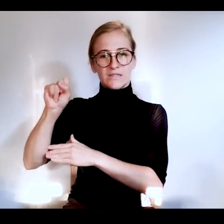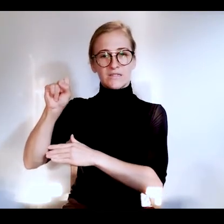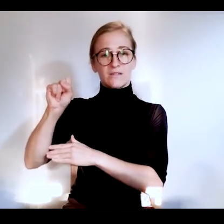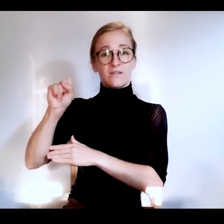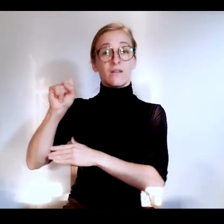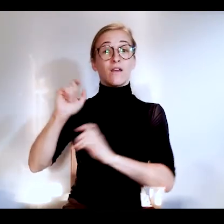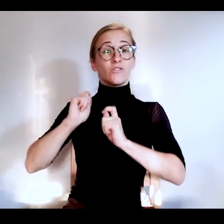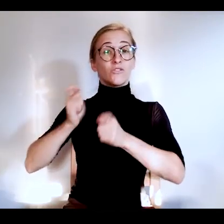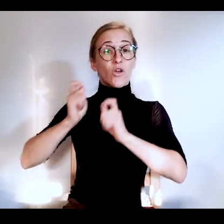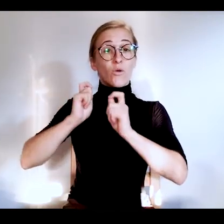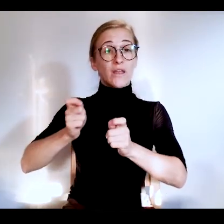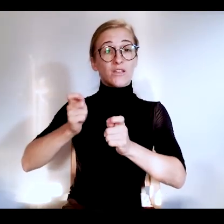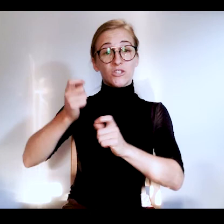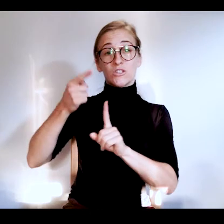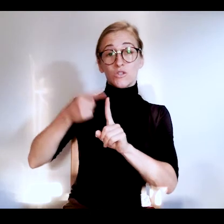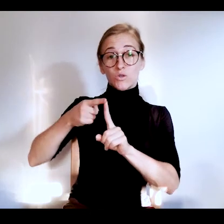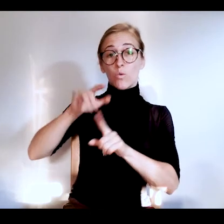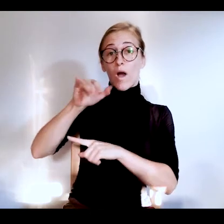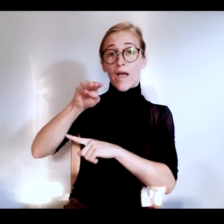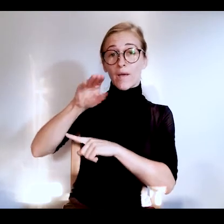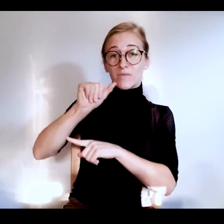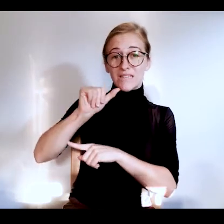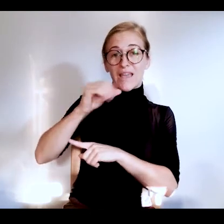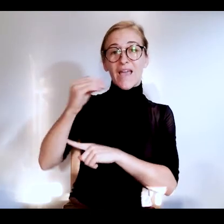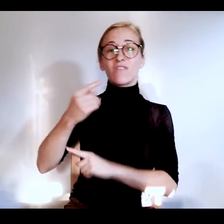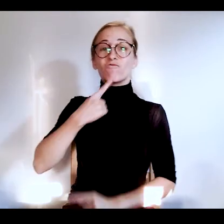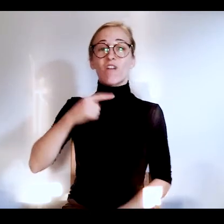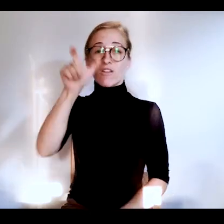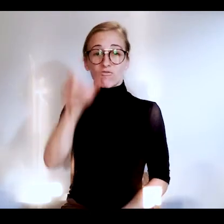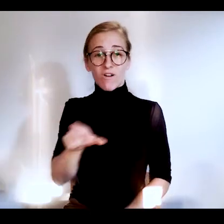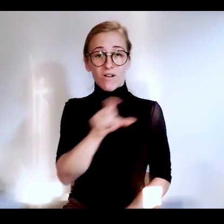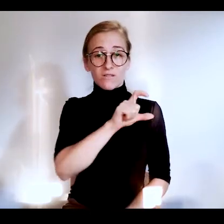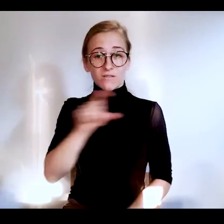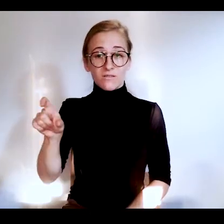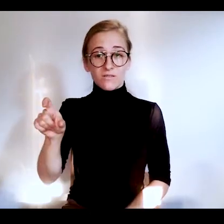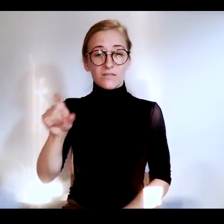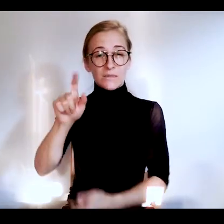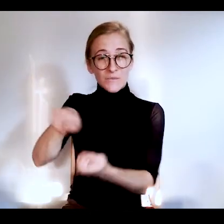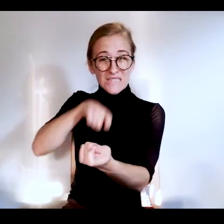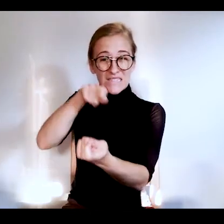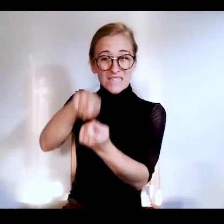Donations to the YMCA and the Red Cross specifically